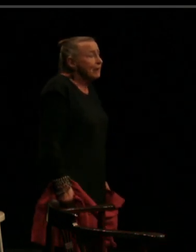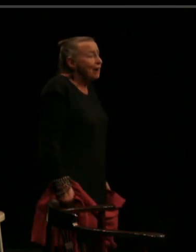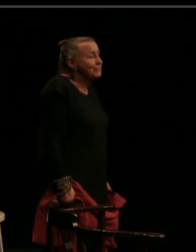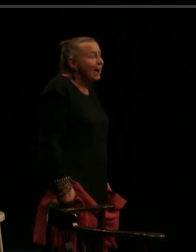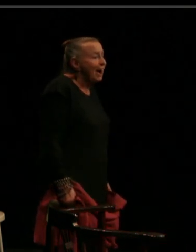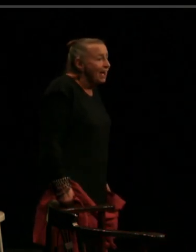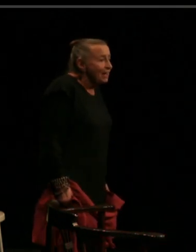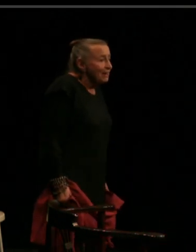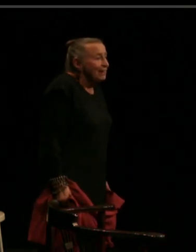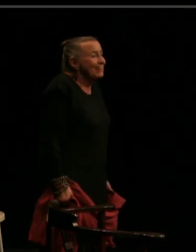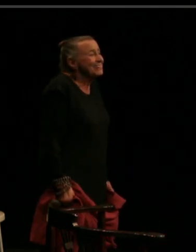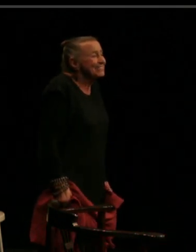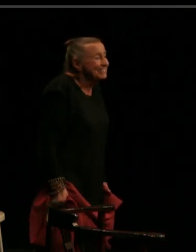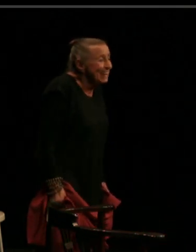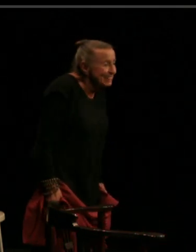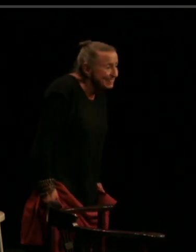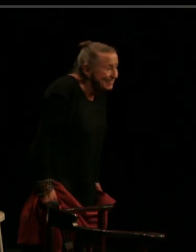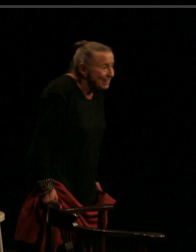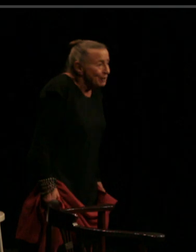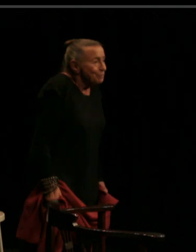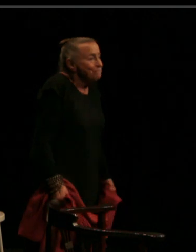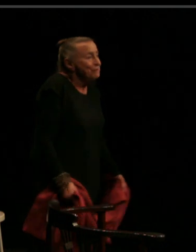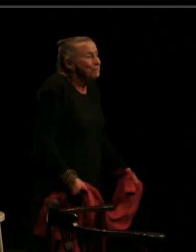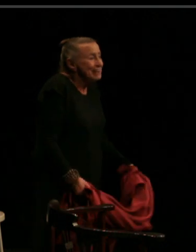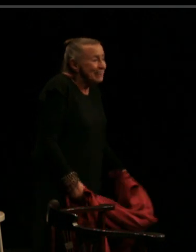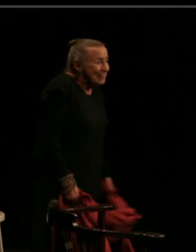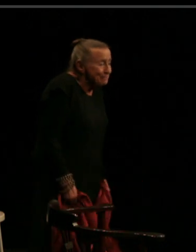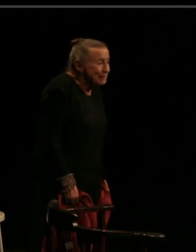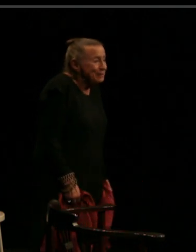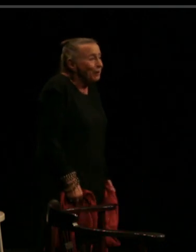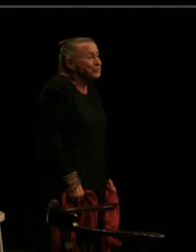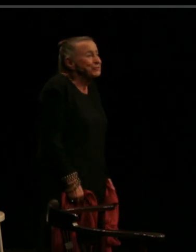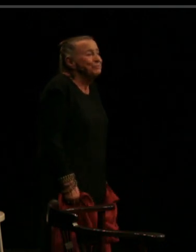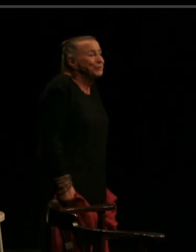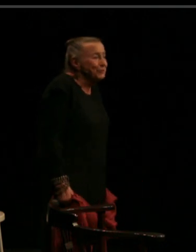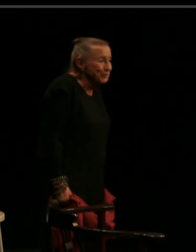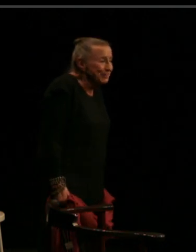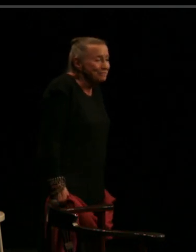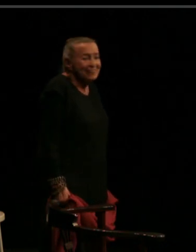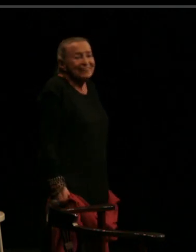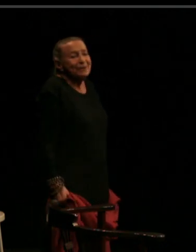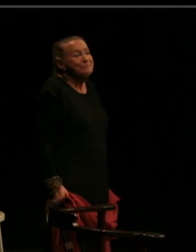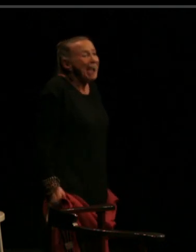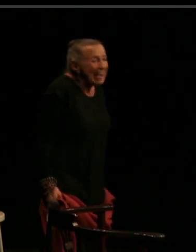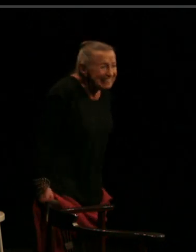The man were worse than tipsy, it was true, their aim was poor.